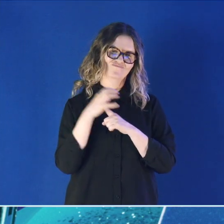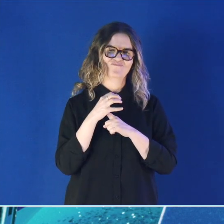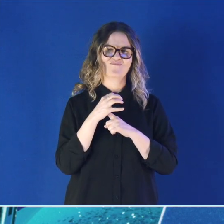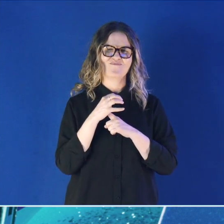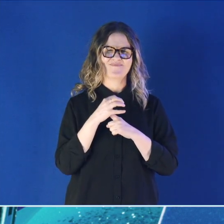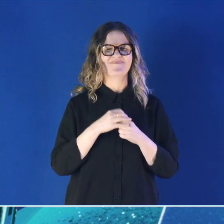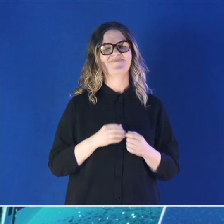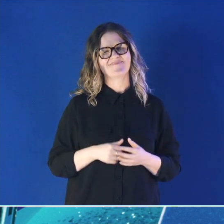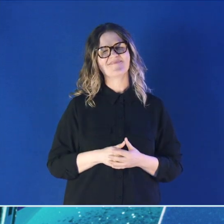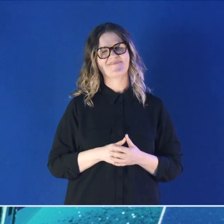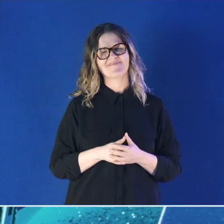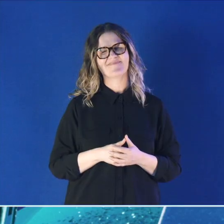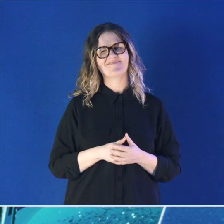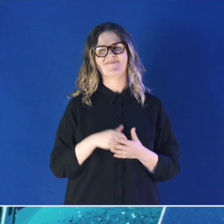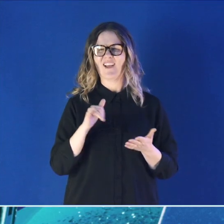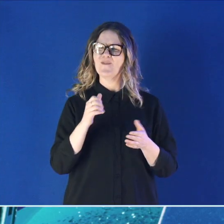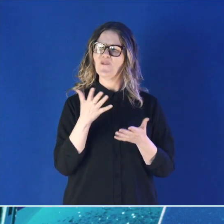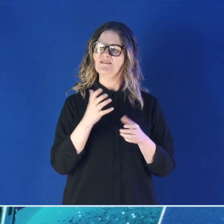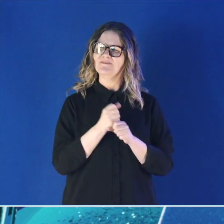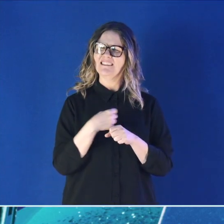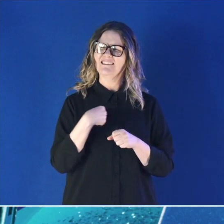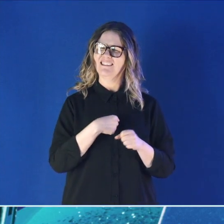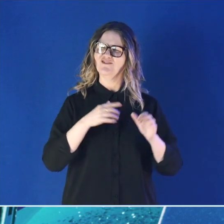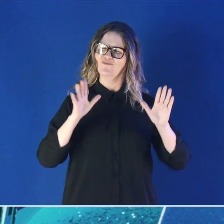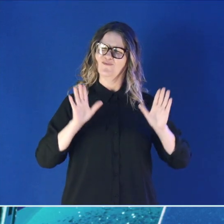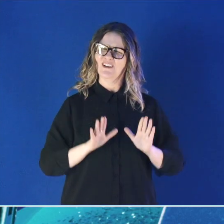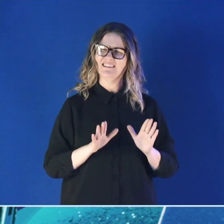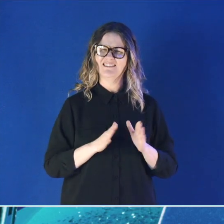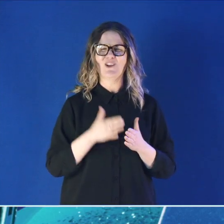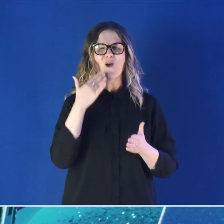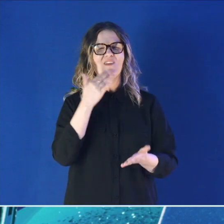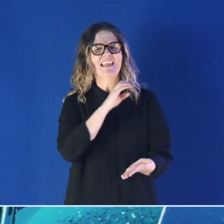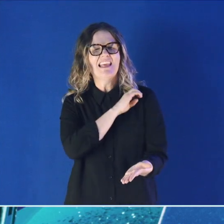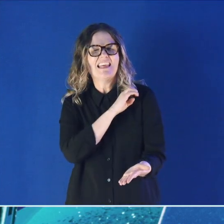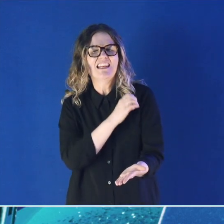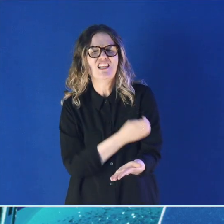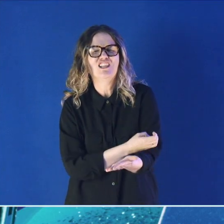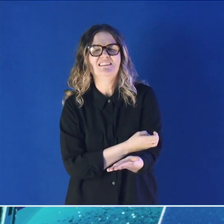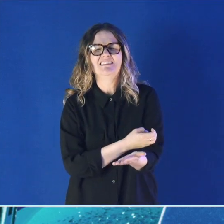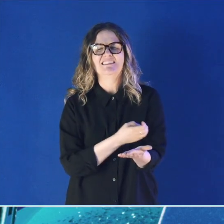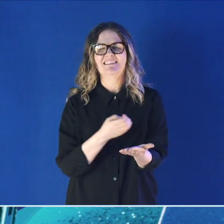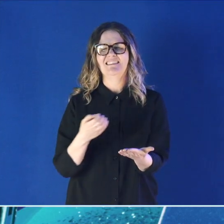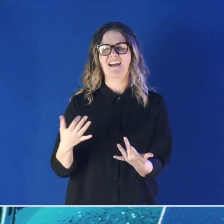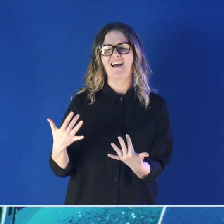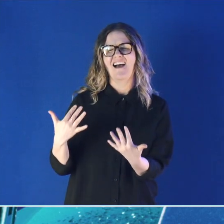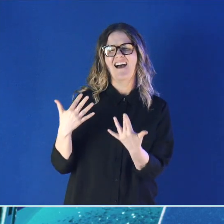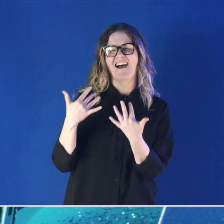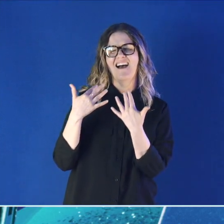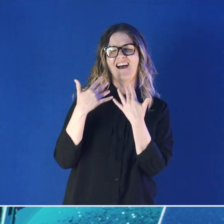Their energy, the players will say it, you've heard them say it over and over again, how you being